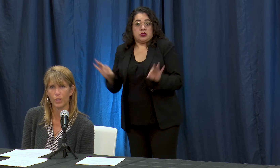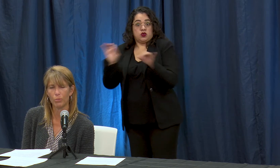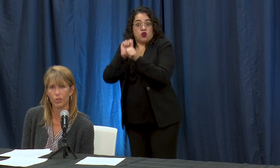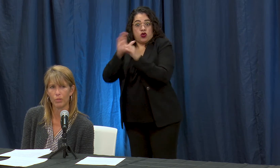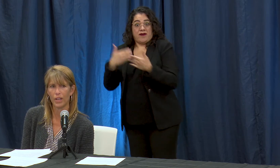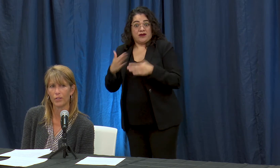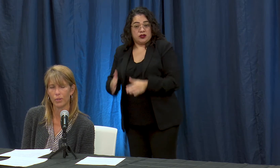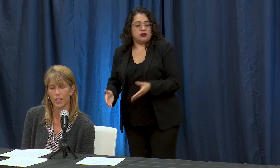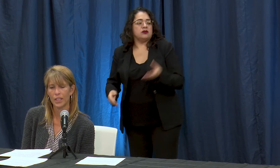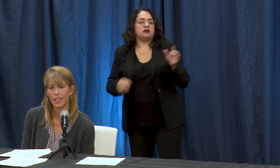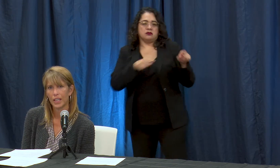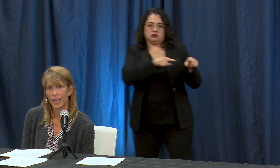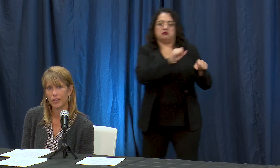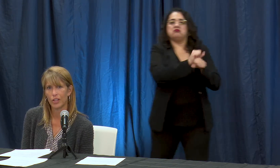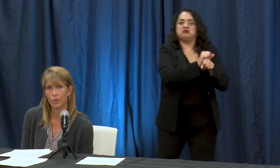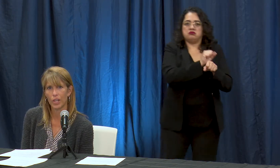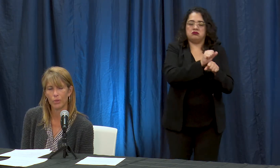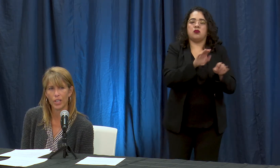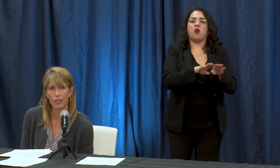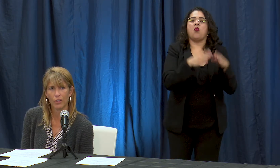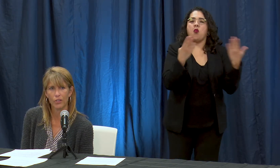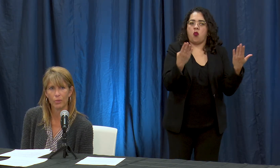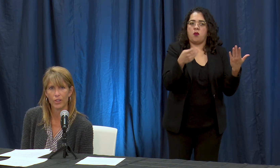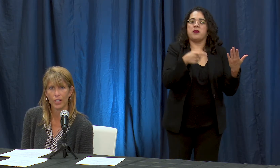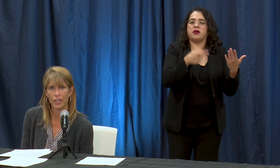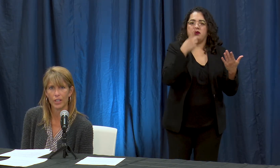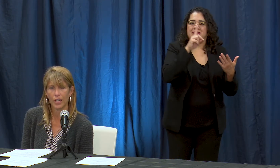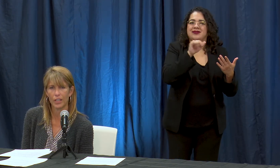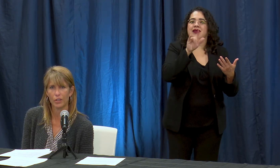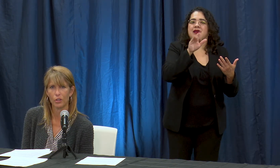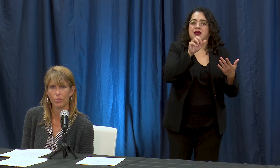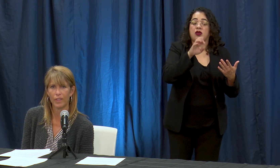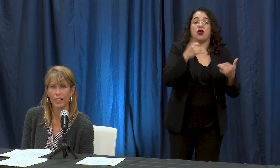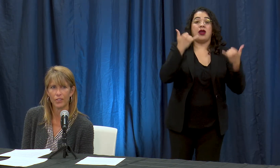people going back to work and so we are working closely with our local providers